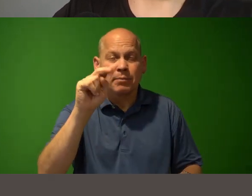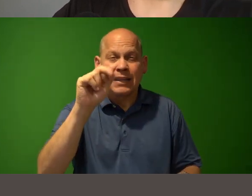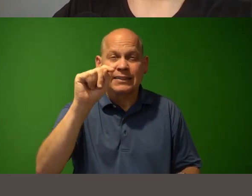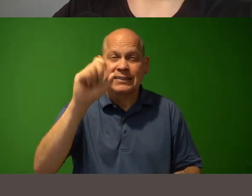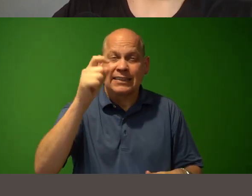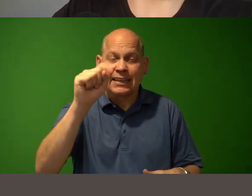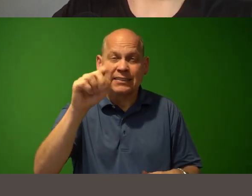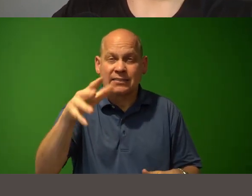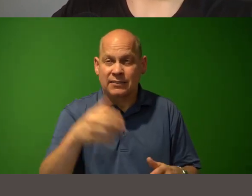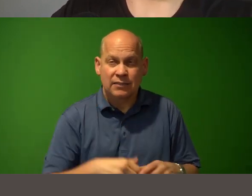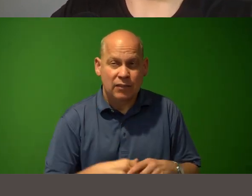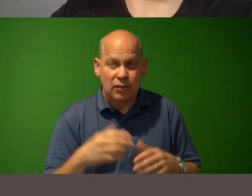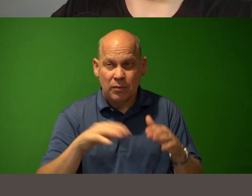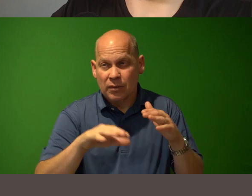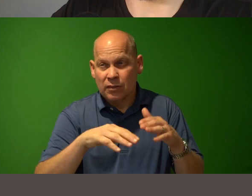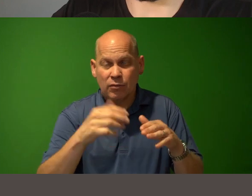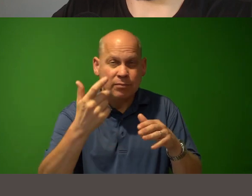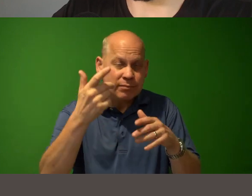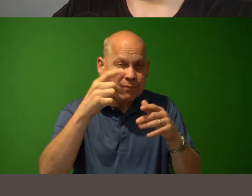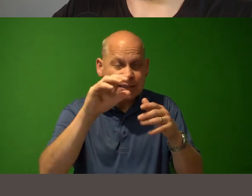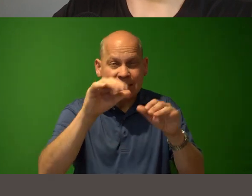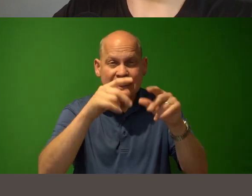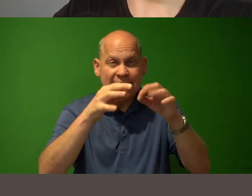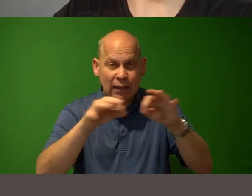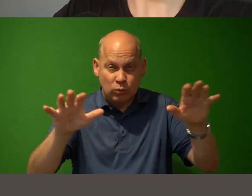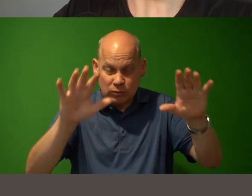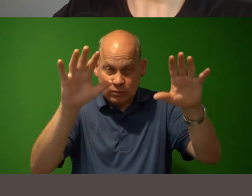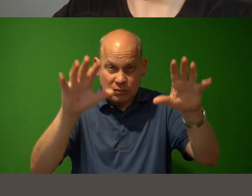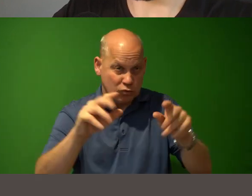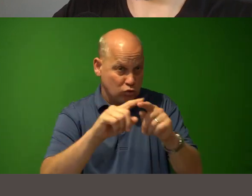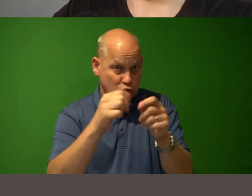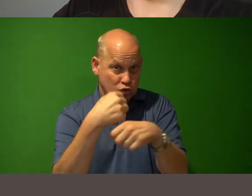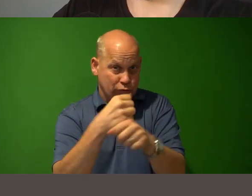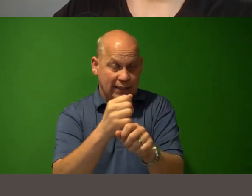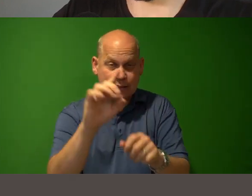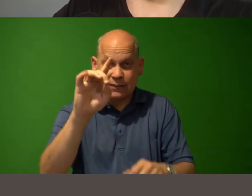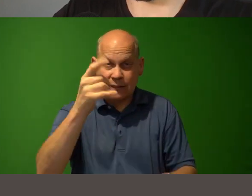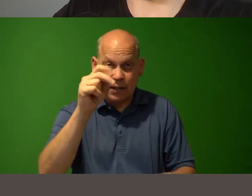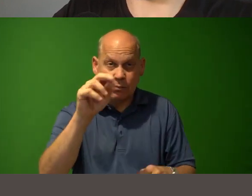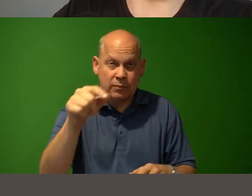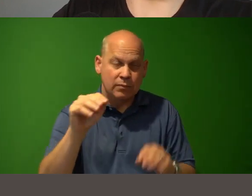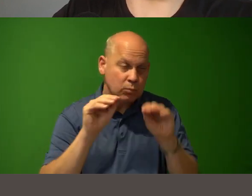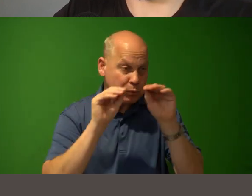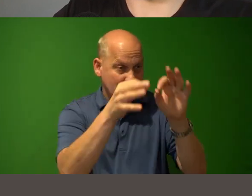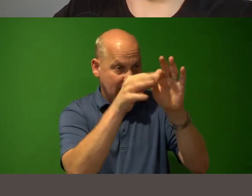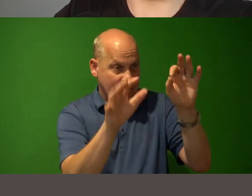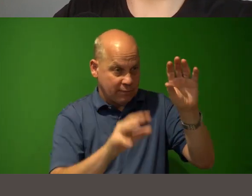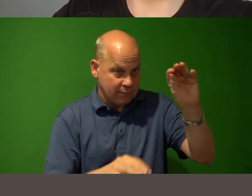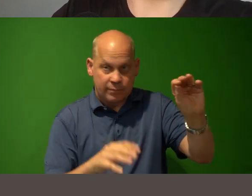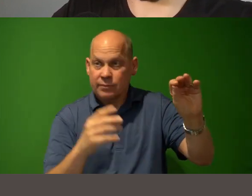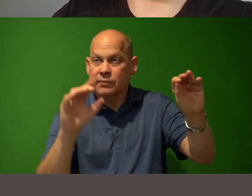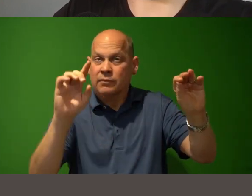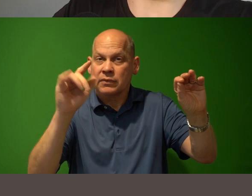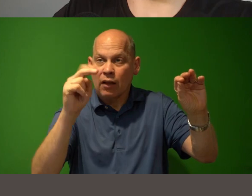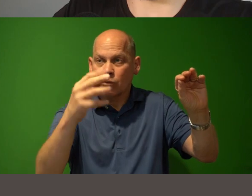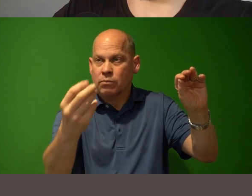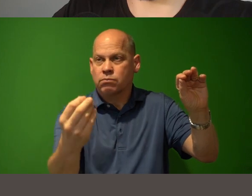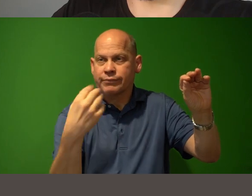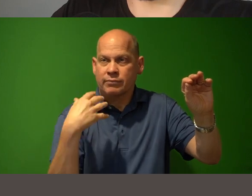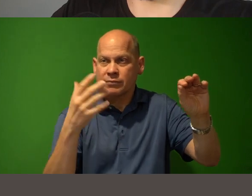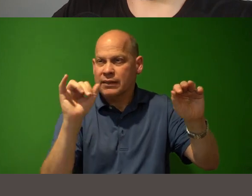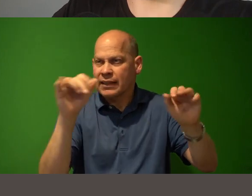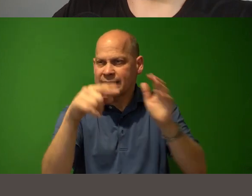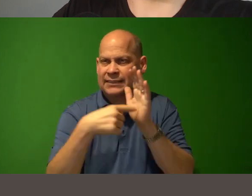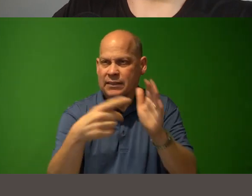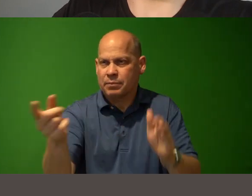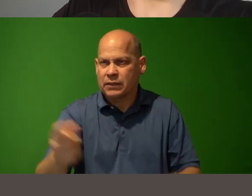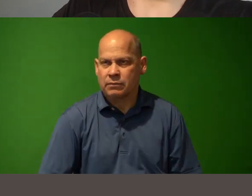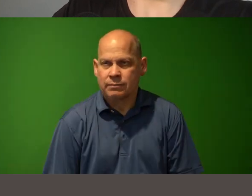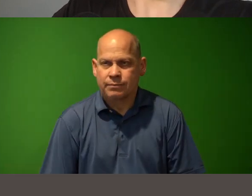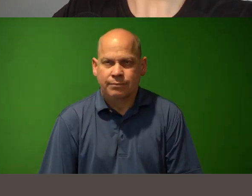me, basic markup language to create diagrams so you put markup language in diagram comes up like this example.